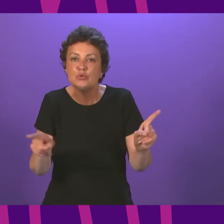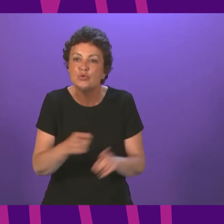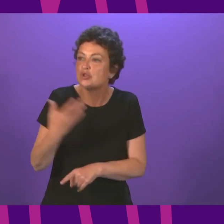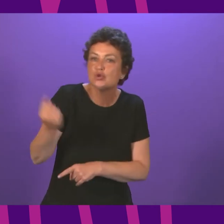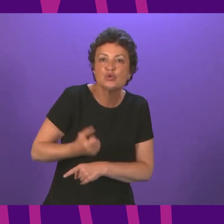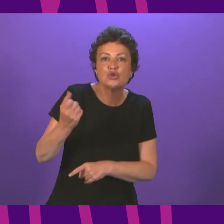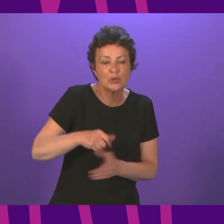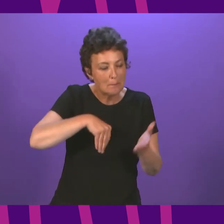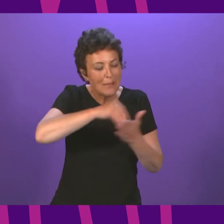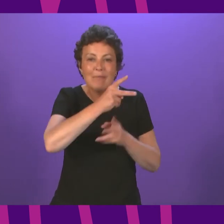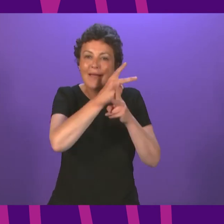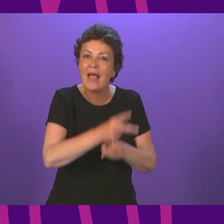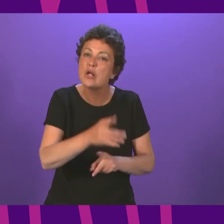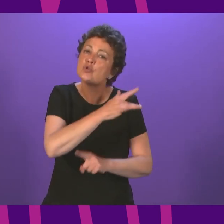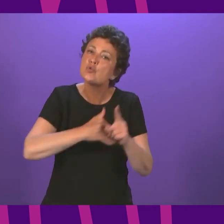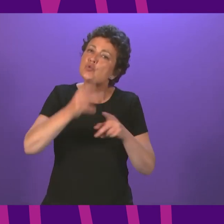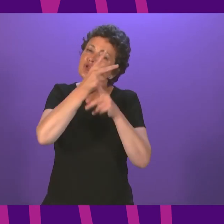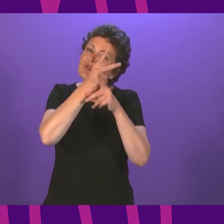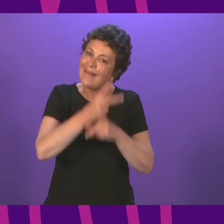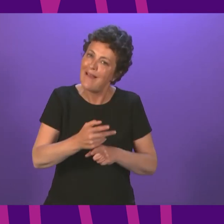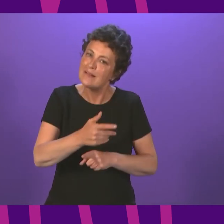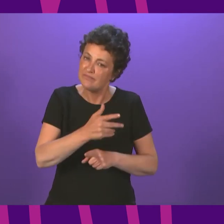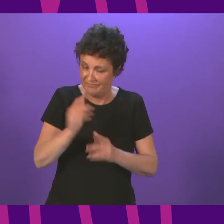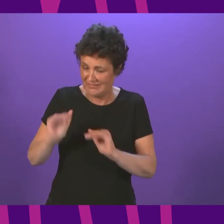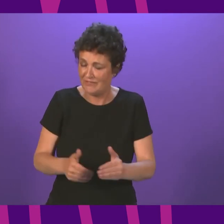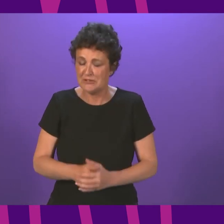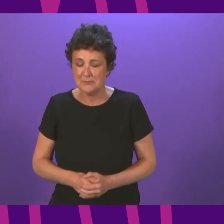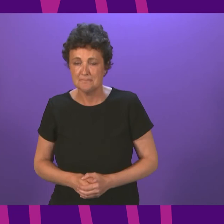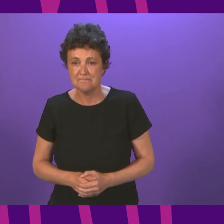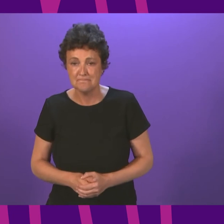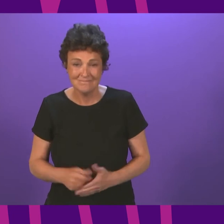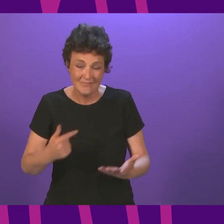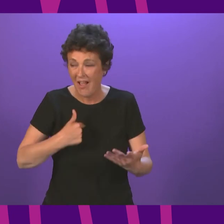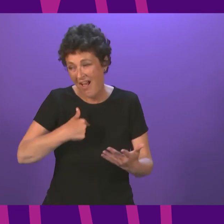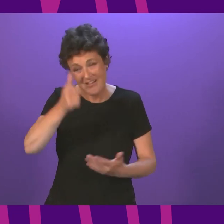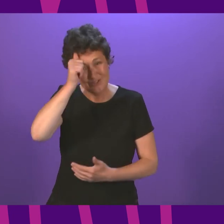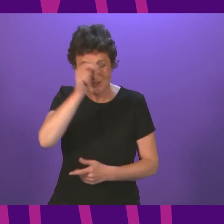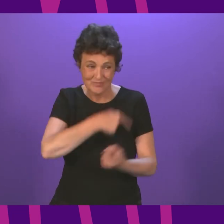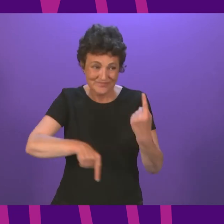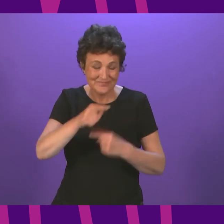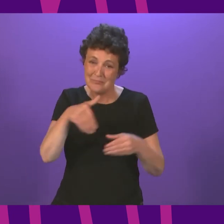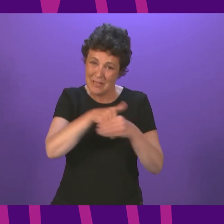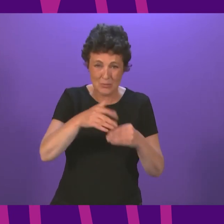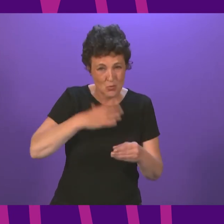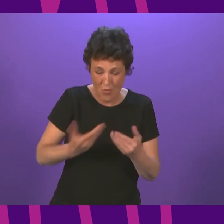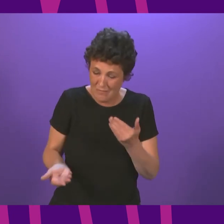for children who are leaving nursery or stand in a field, socially distanced, to watch their children’s sports day when the Scottish Government has sanctioned 3,000 fans gathering